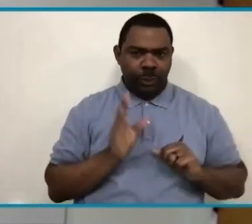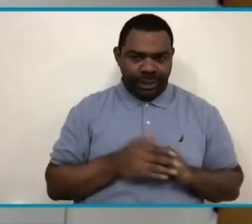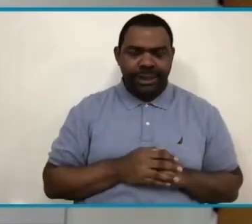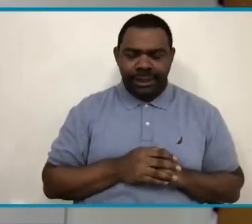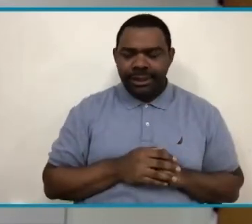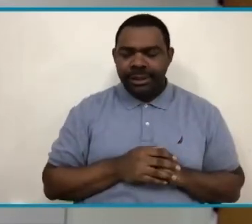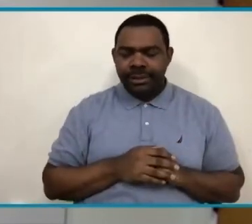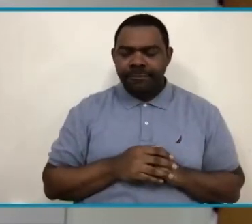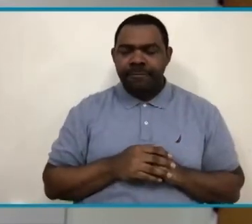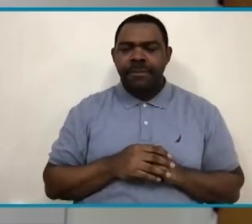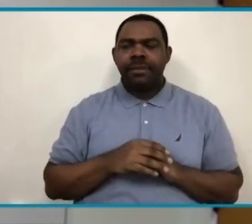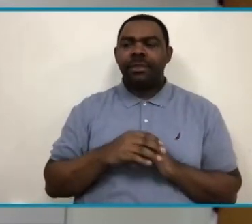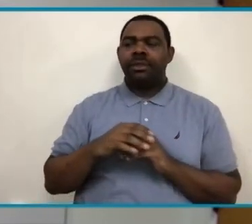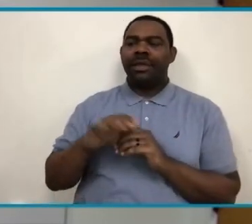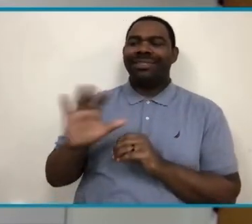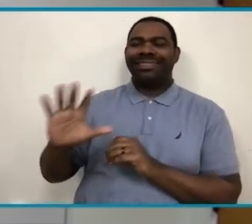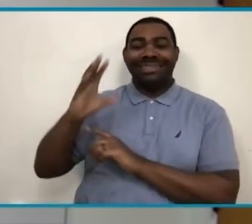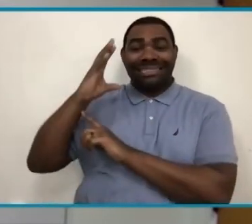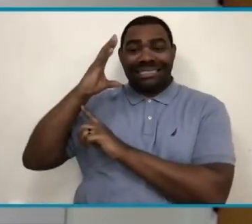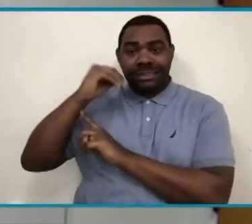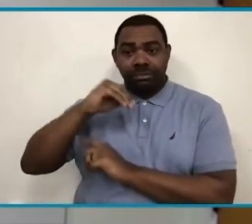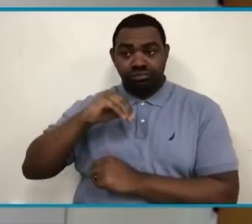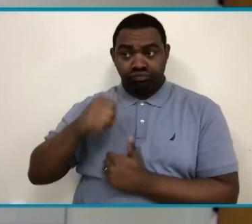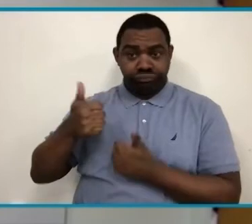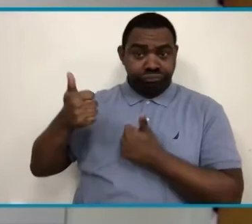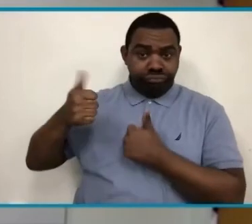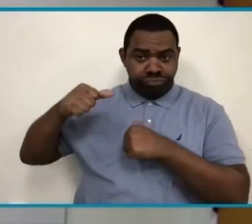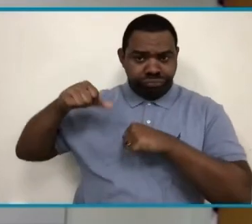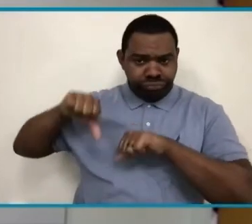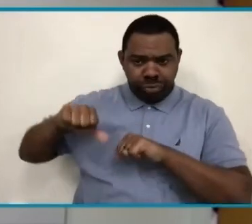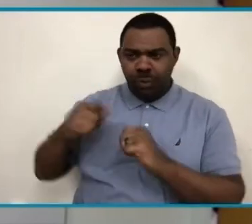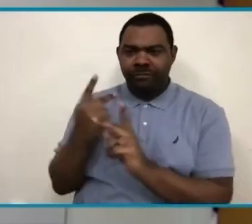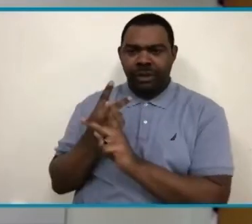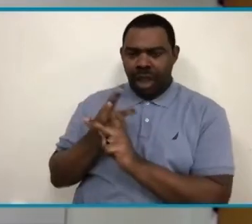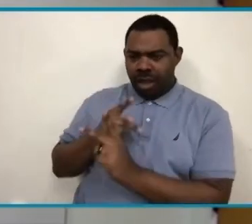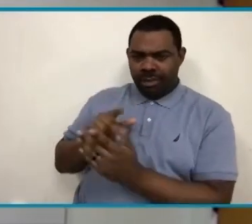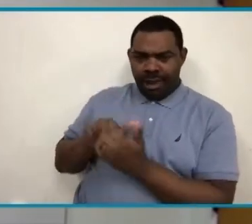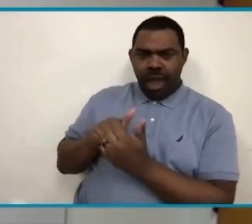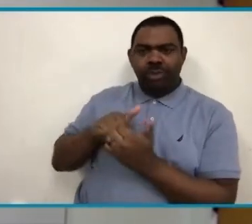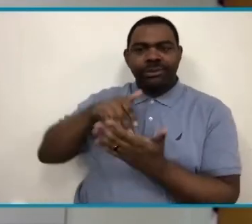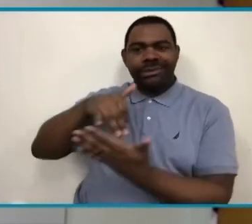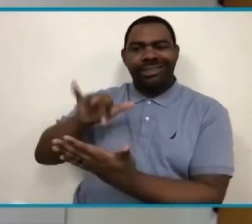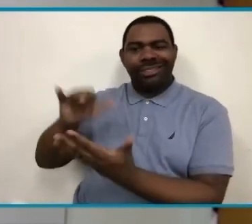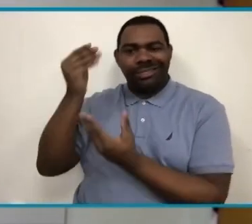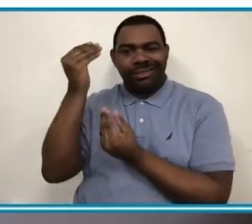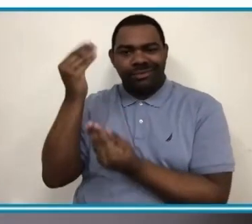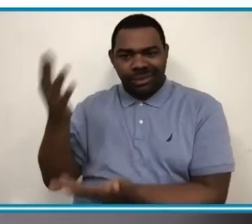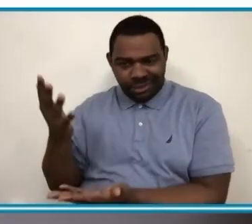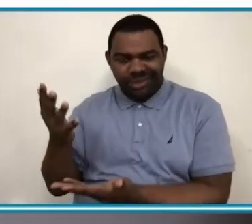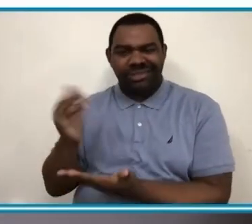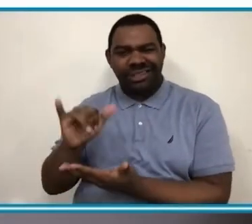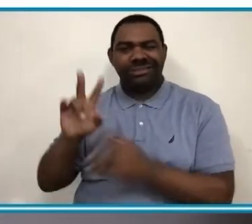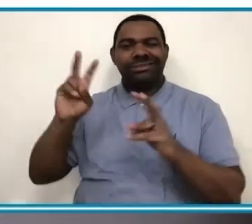So those are the bio neuro markers that we're using in our work.